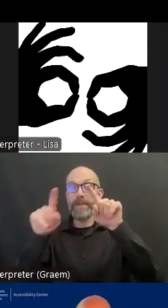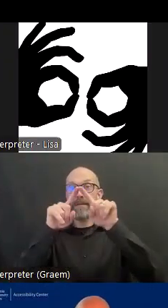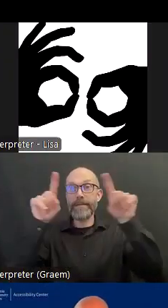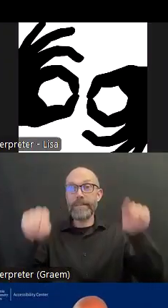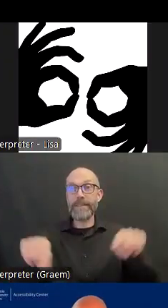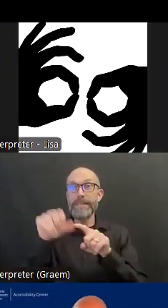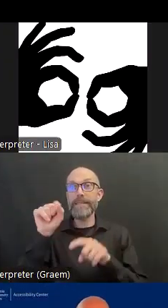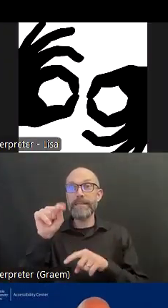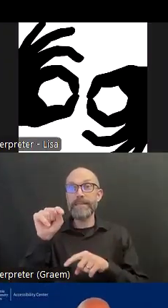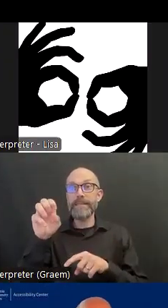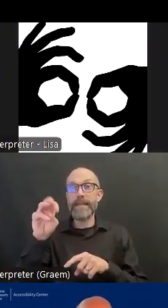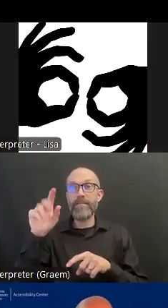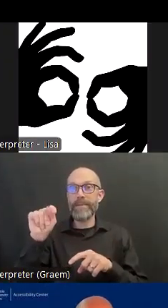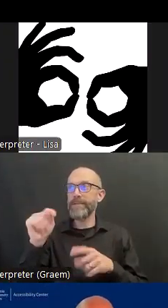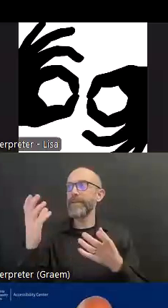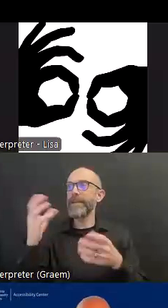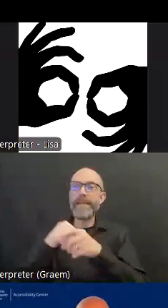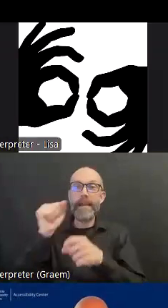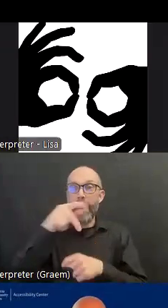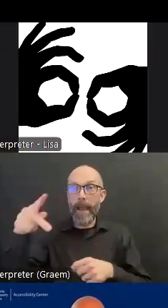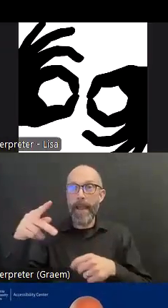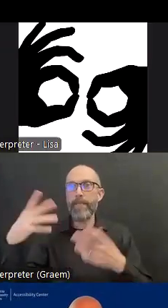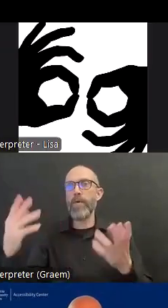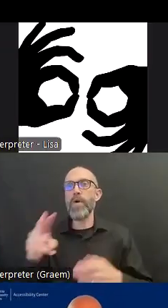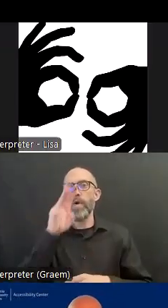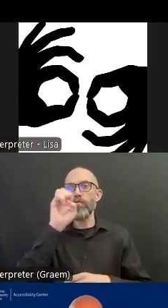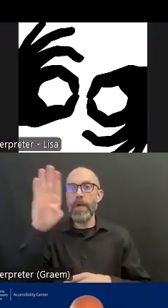inside of an application or perhaps from a web page that